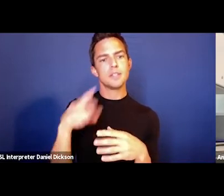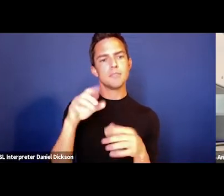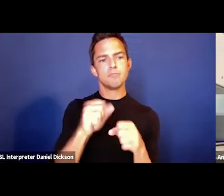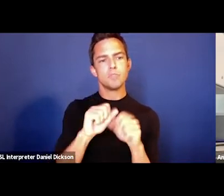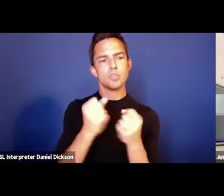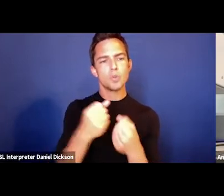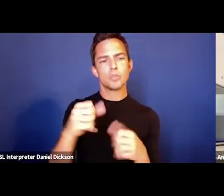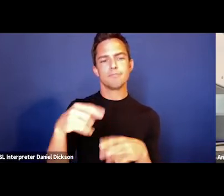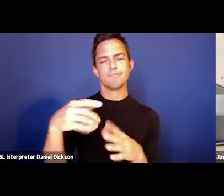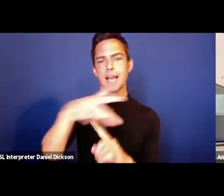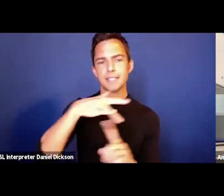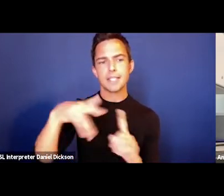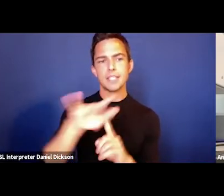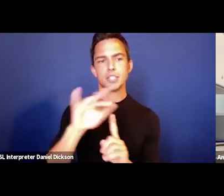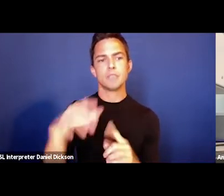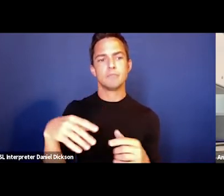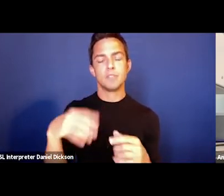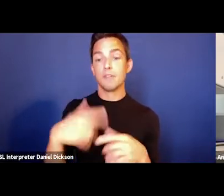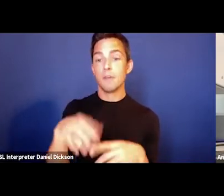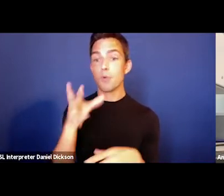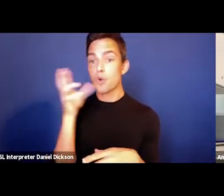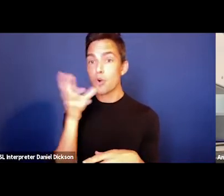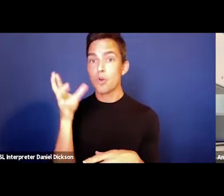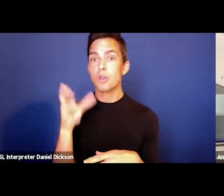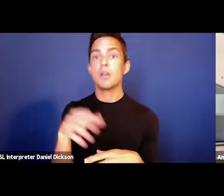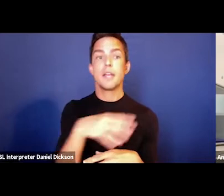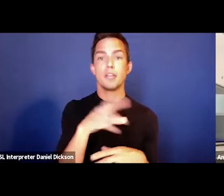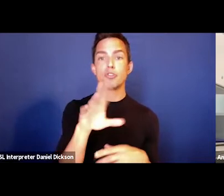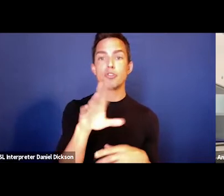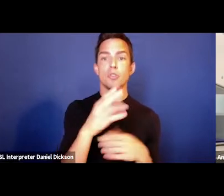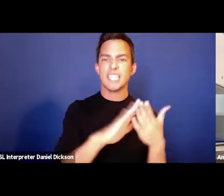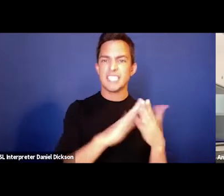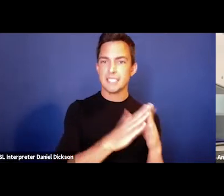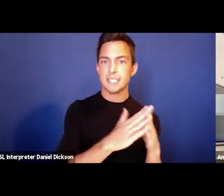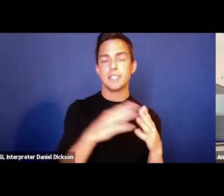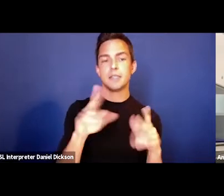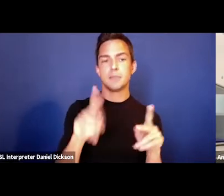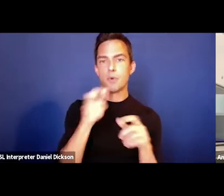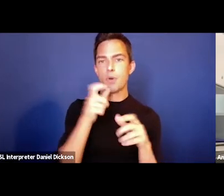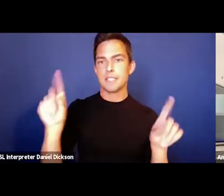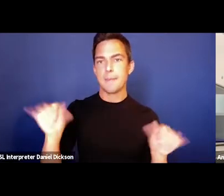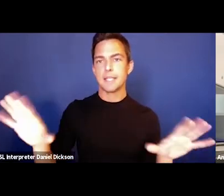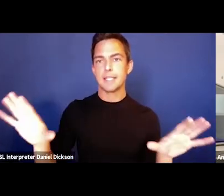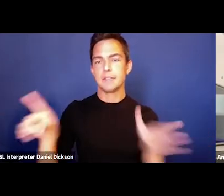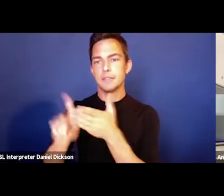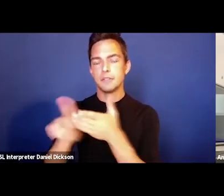Among Rural and Urban People with Disabilities”. I am very pleased to introduce today's speakers.